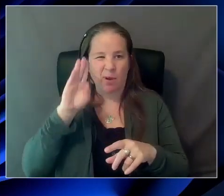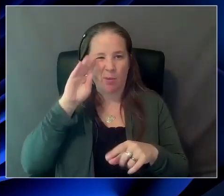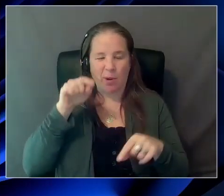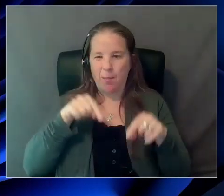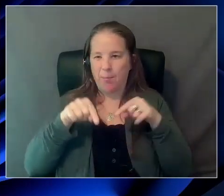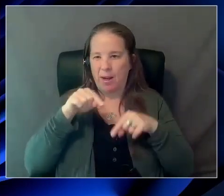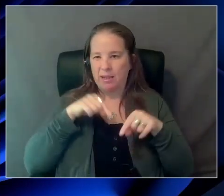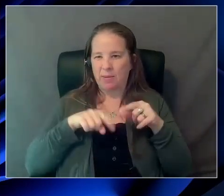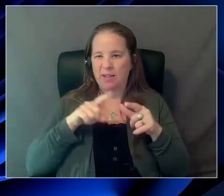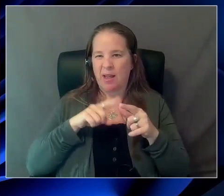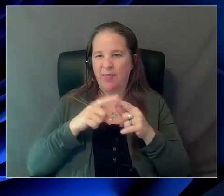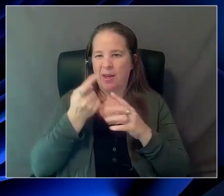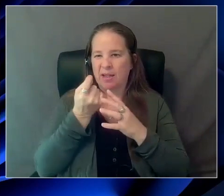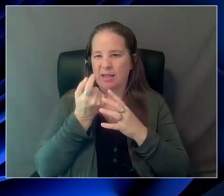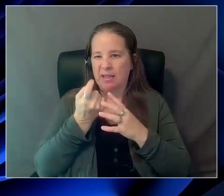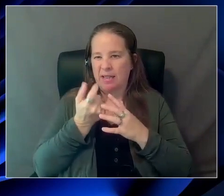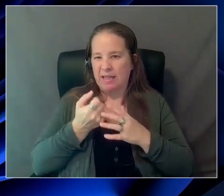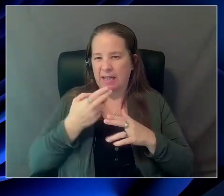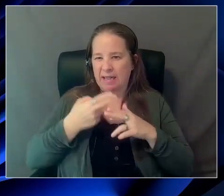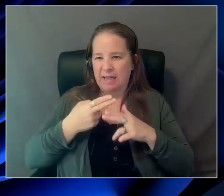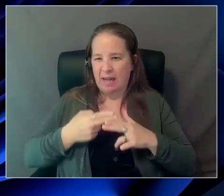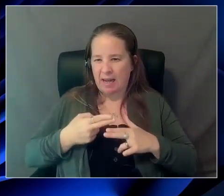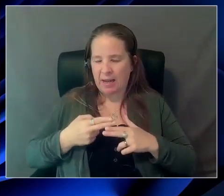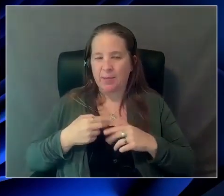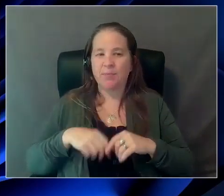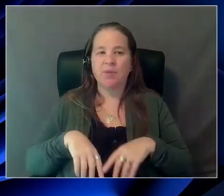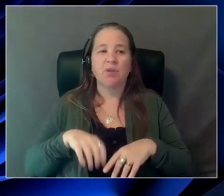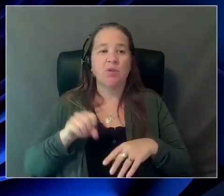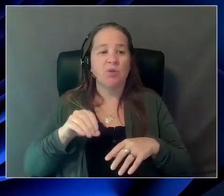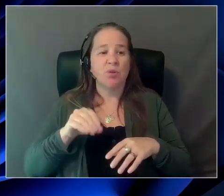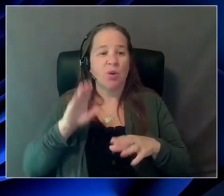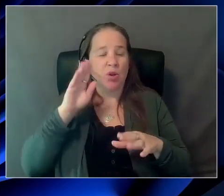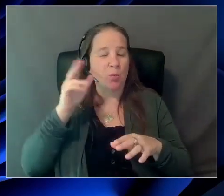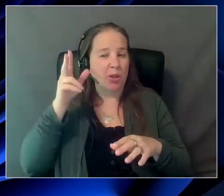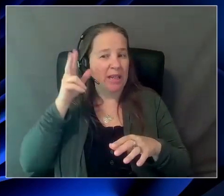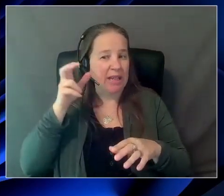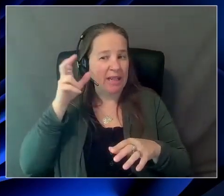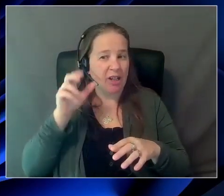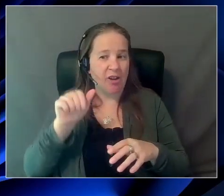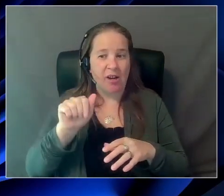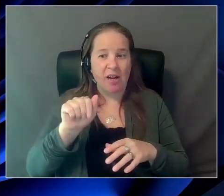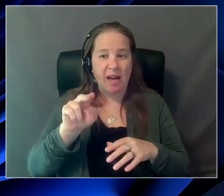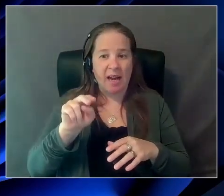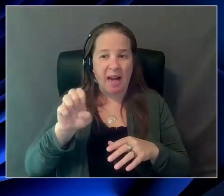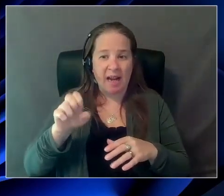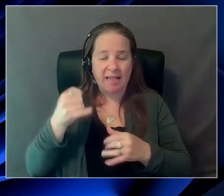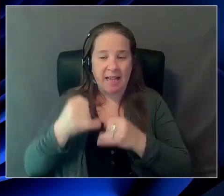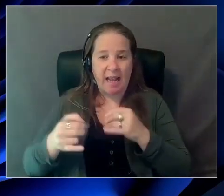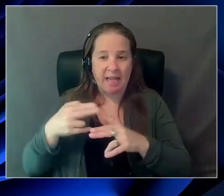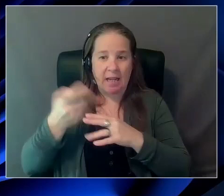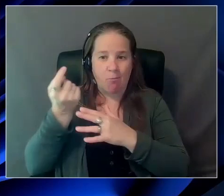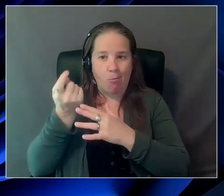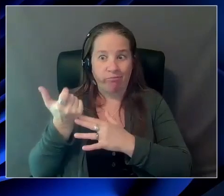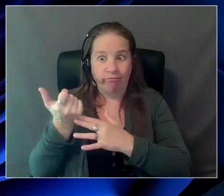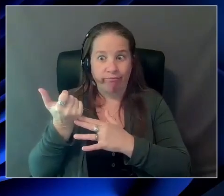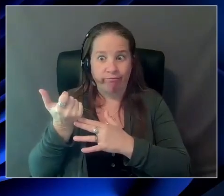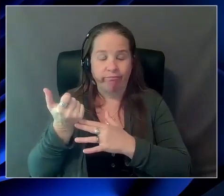And that mentions will delete names all at one time, and So what you hear is you'll hear and last name be removed.